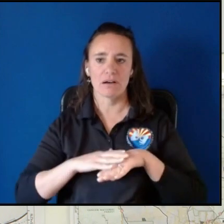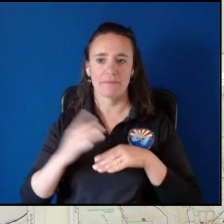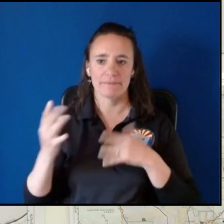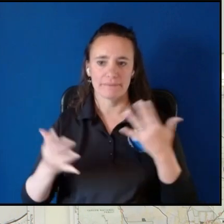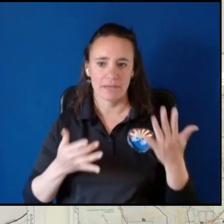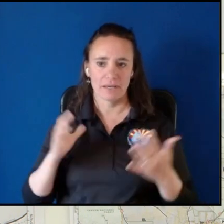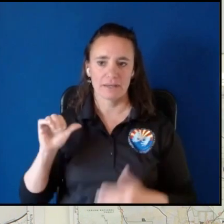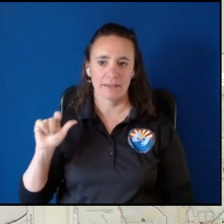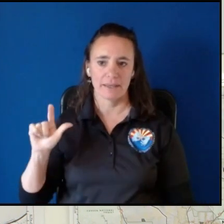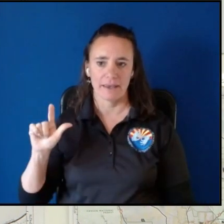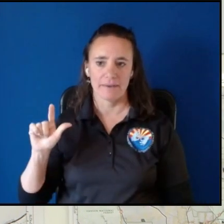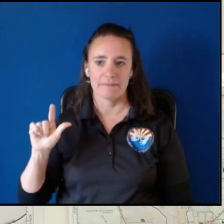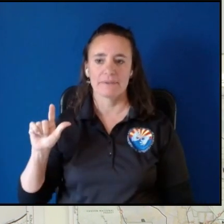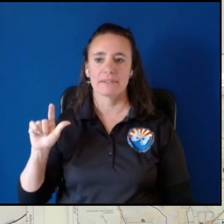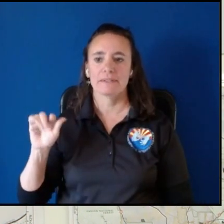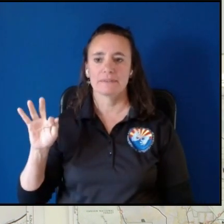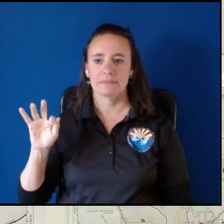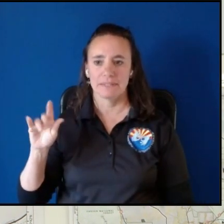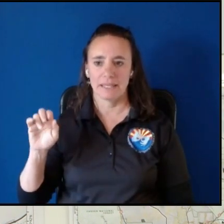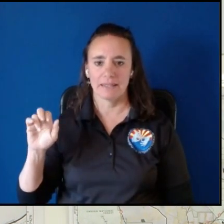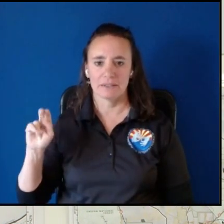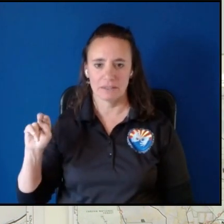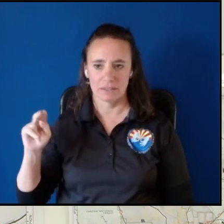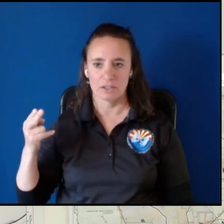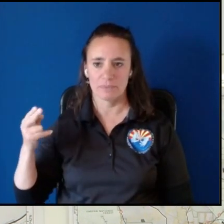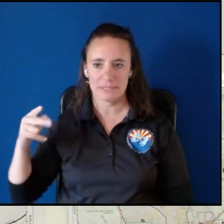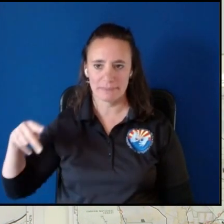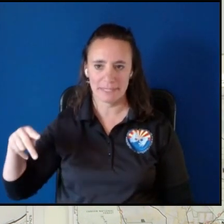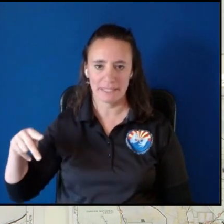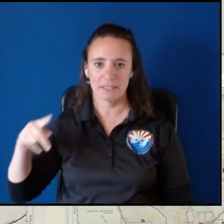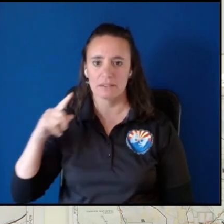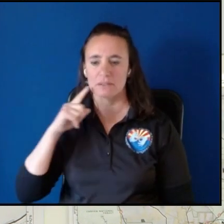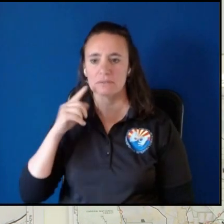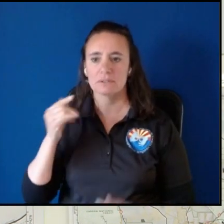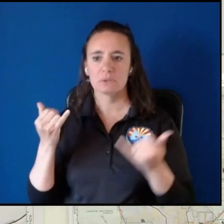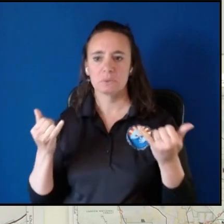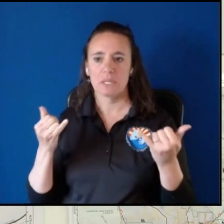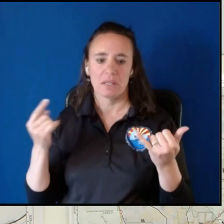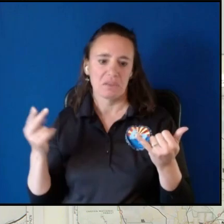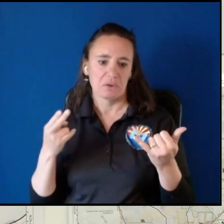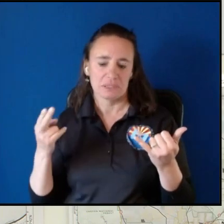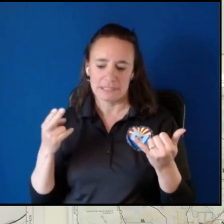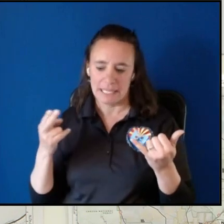We're here today to give you another weather update on what we're seeing and look at some other things too.